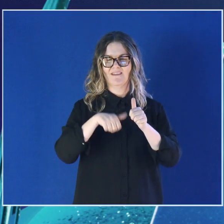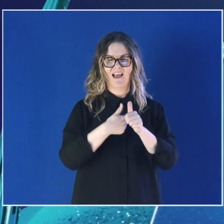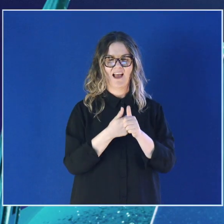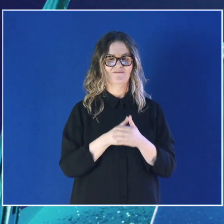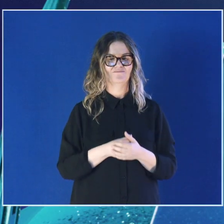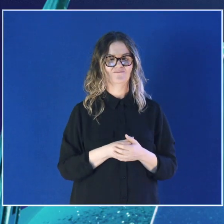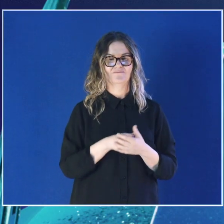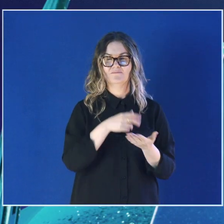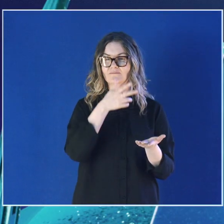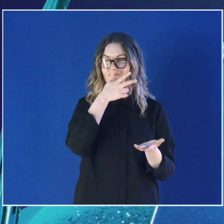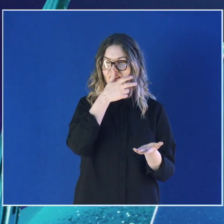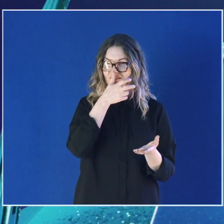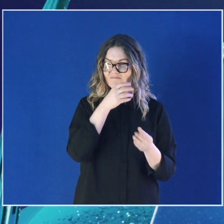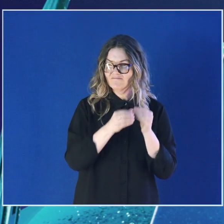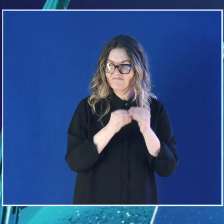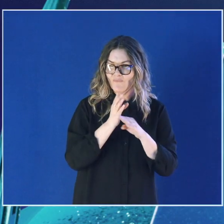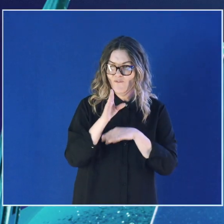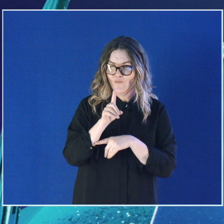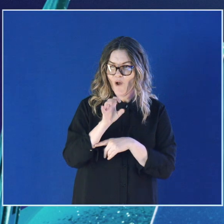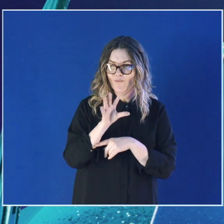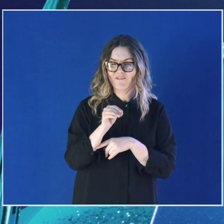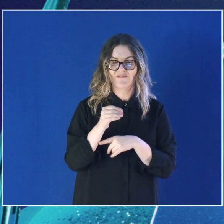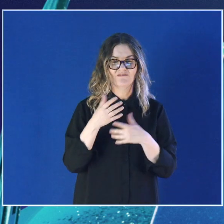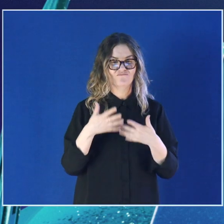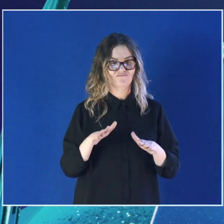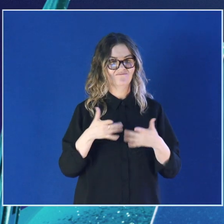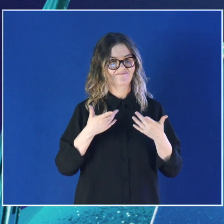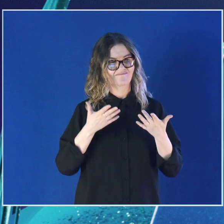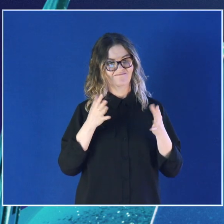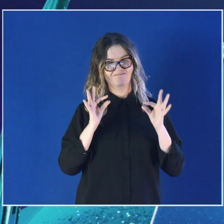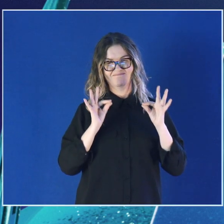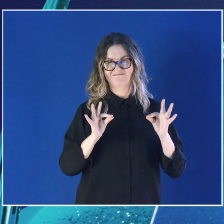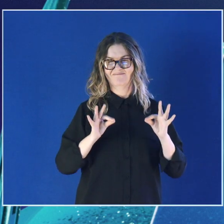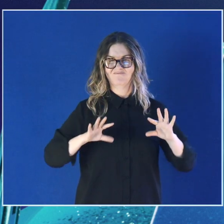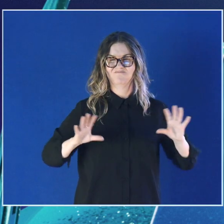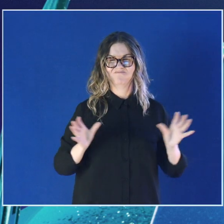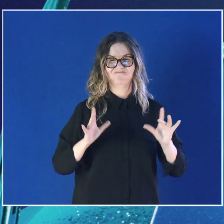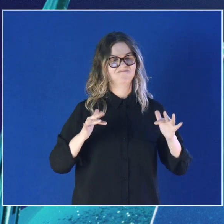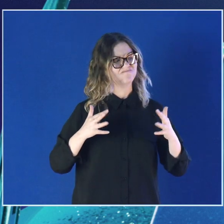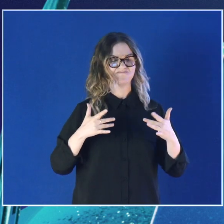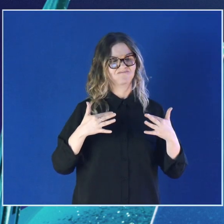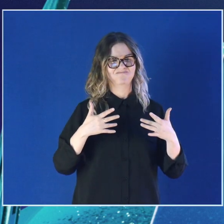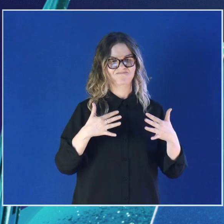and built for productivity. If you haven't tried Narrator in a while, now is the time.